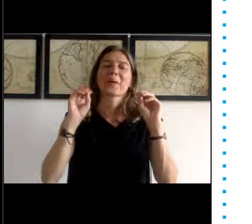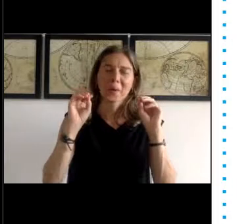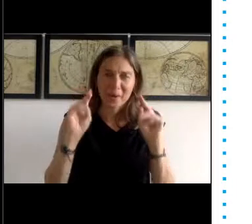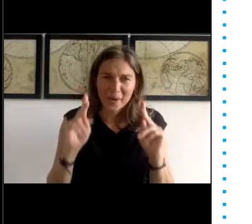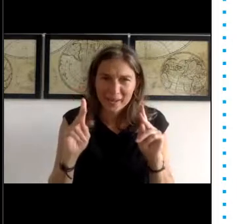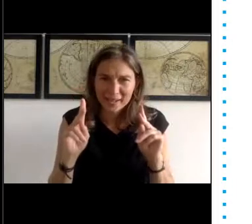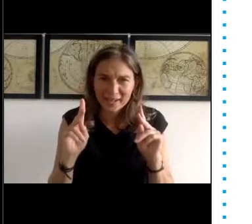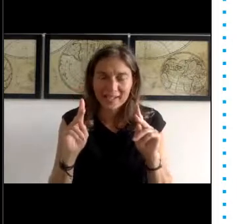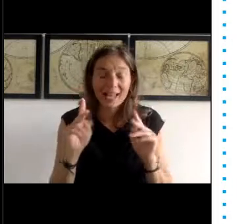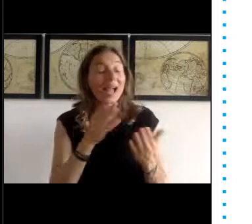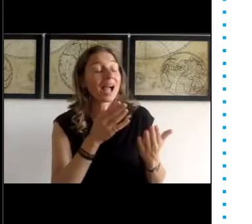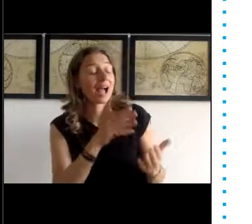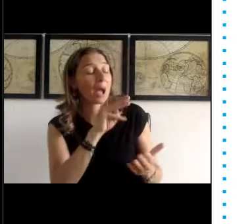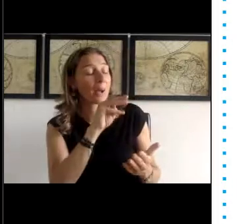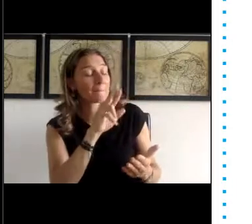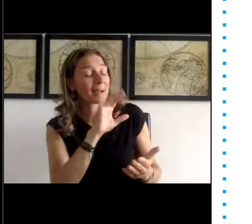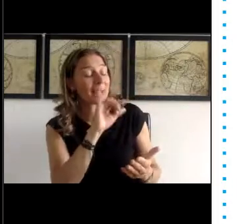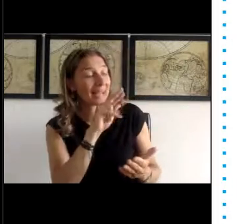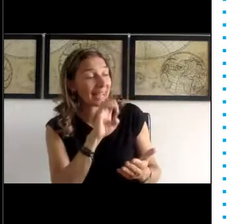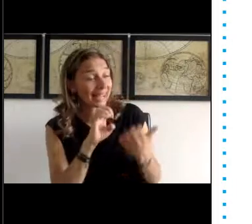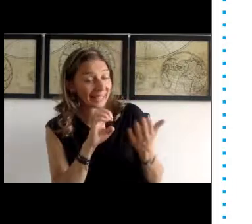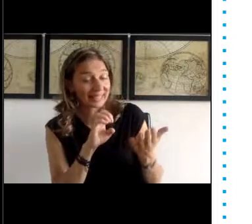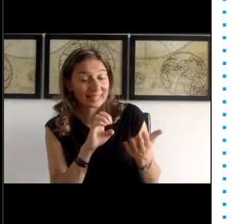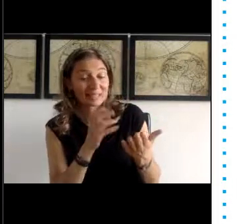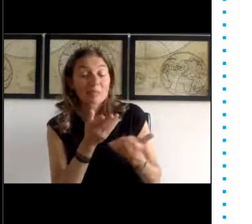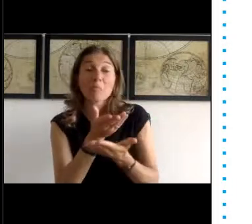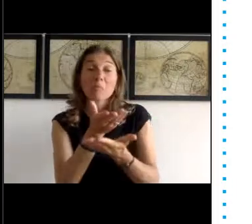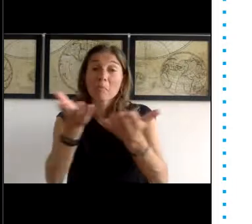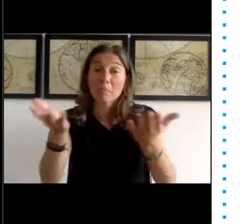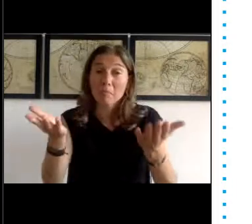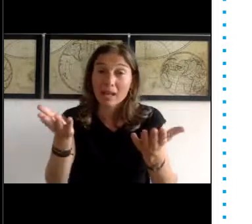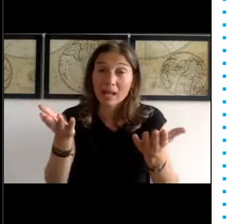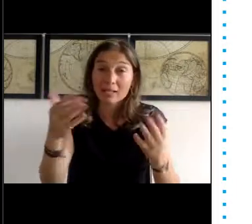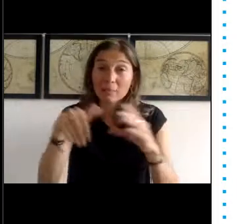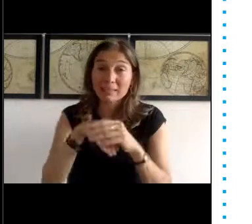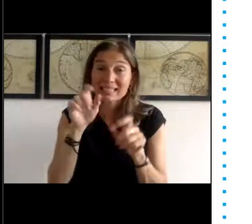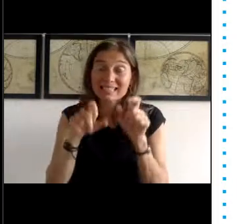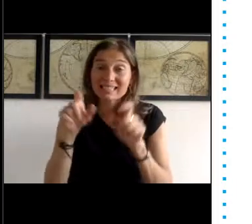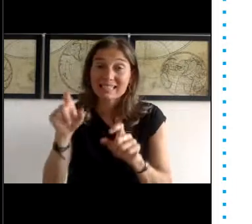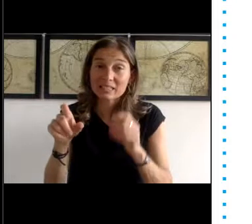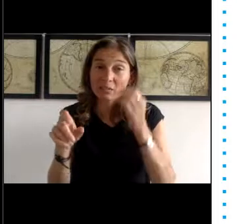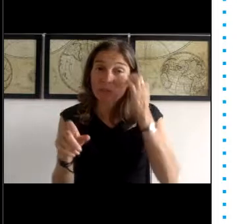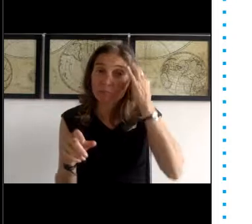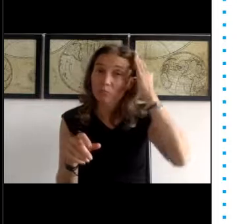Most of them are for Marta and mostly for Dominique for now